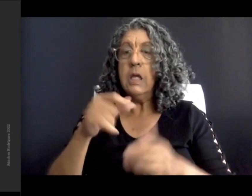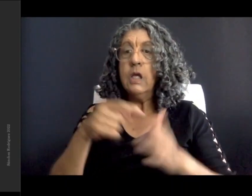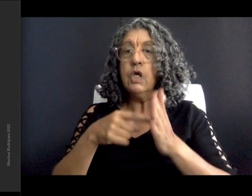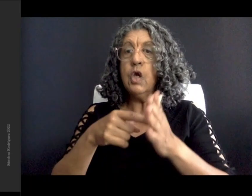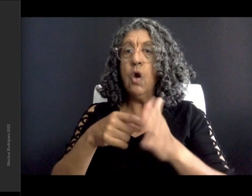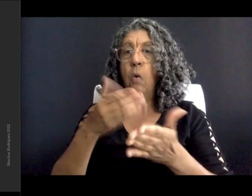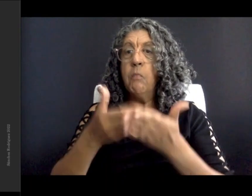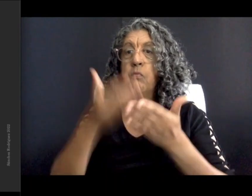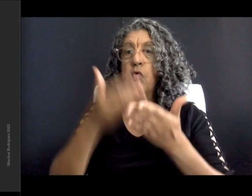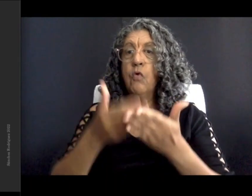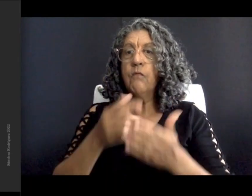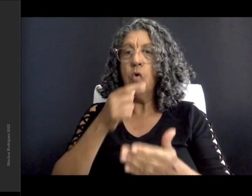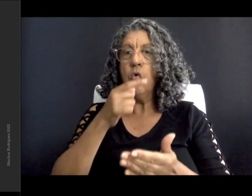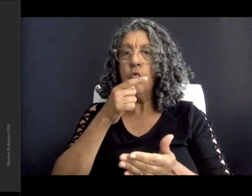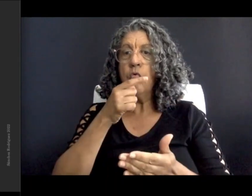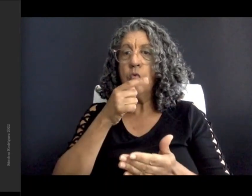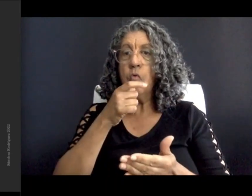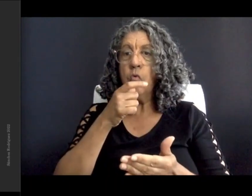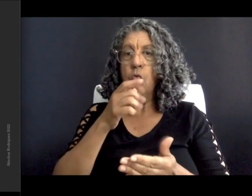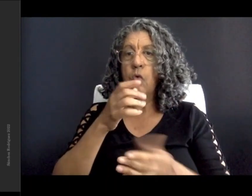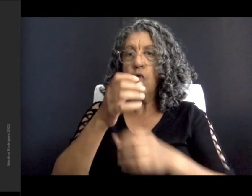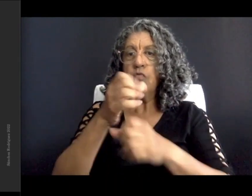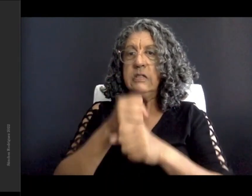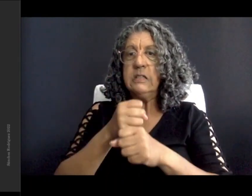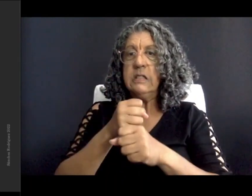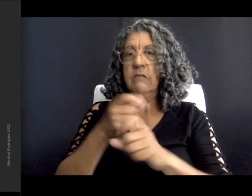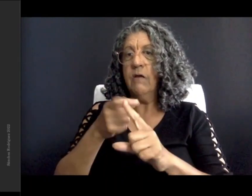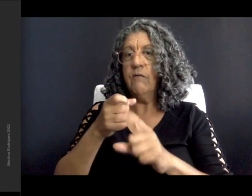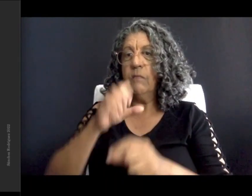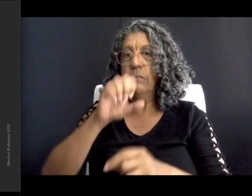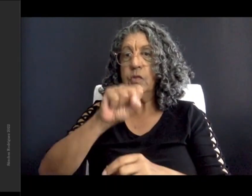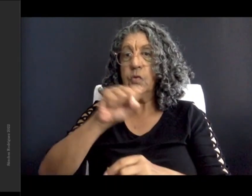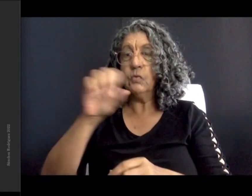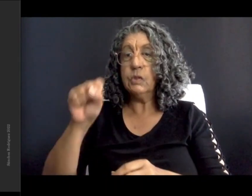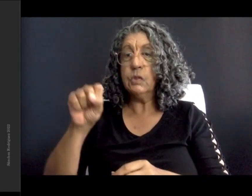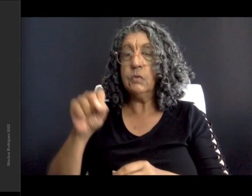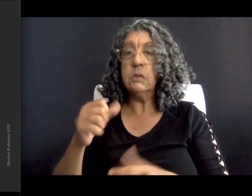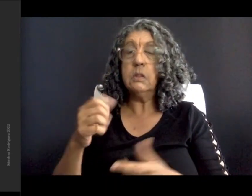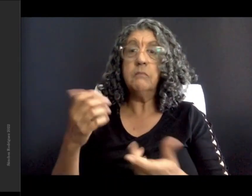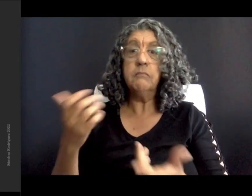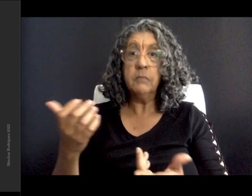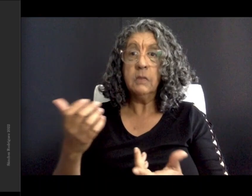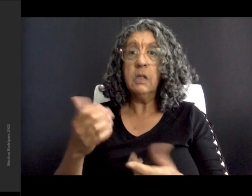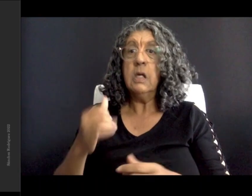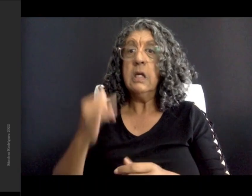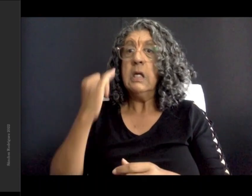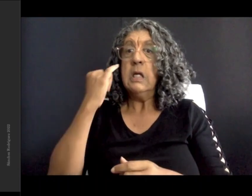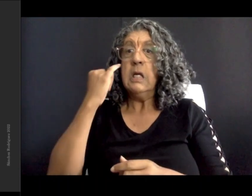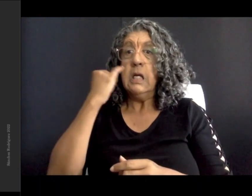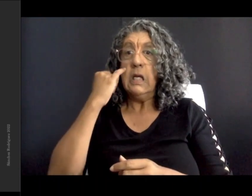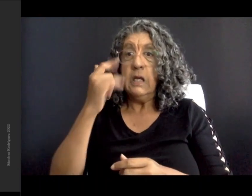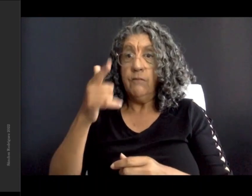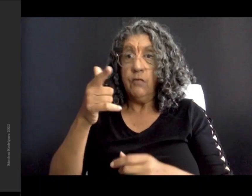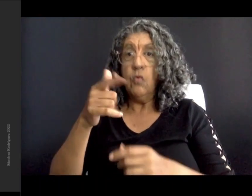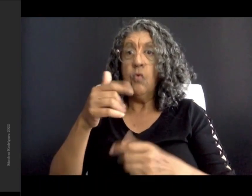out and you send in this letter. It's proof whether Social Security received your mail